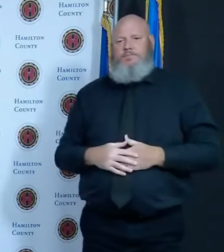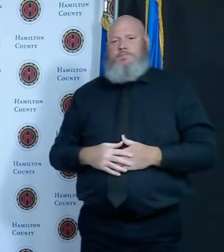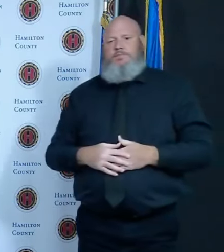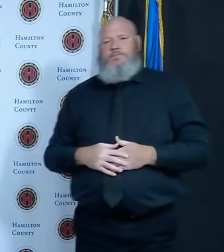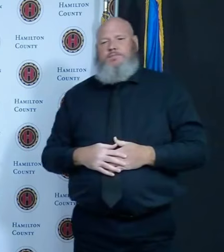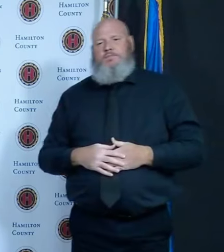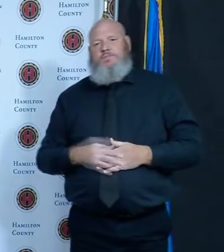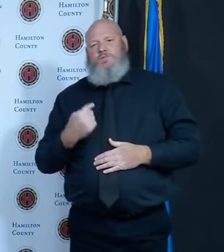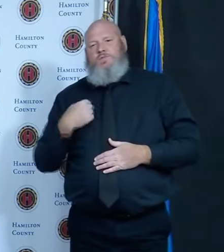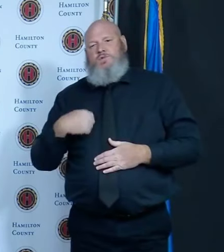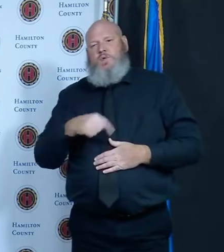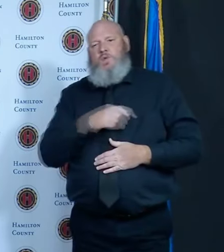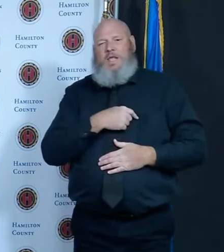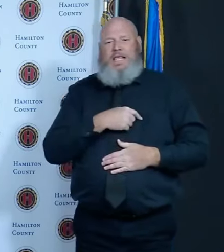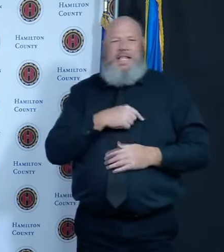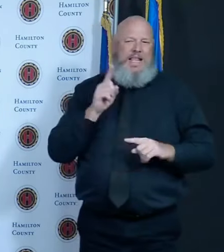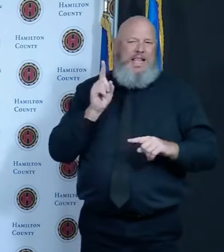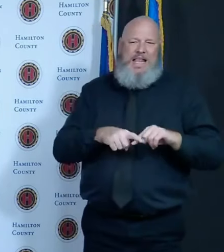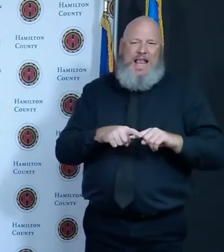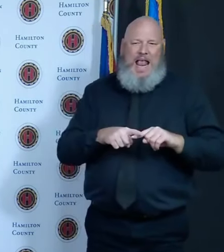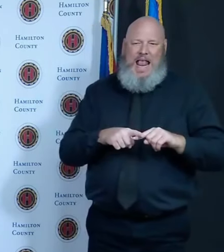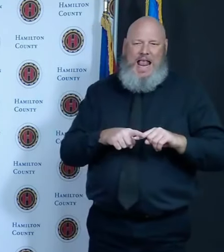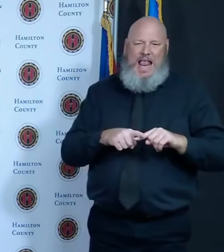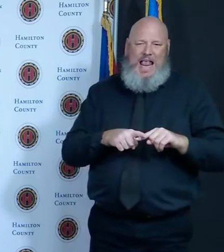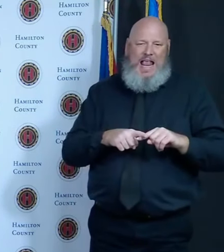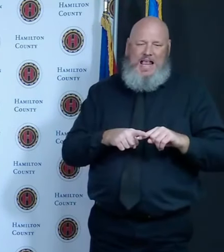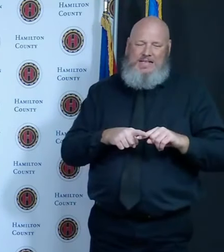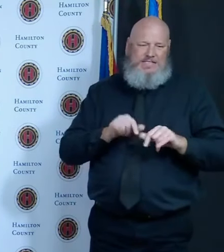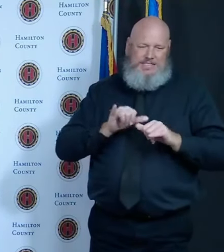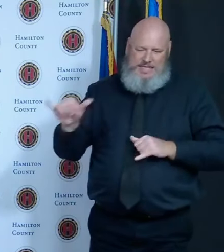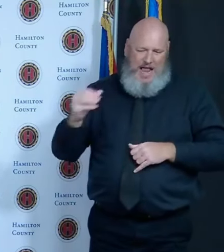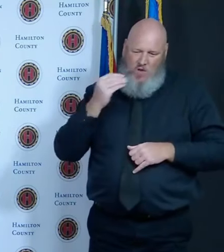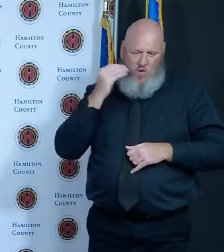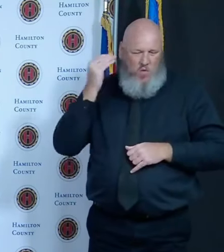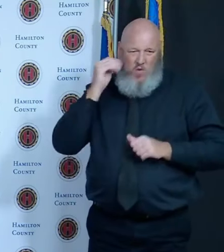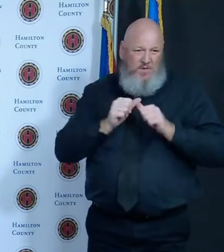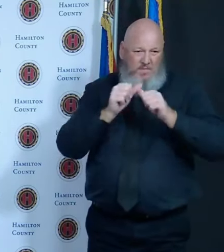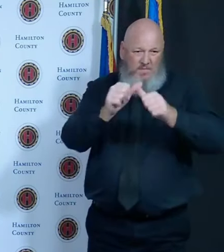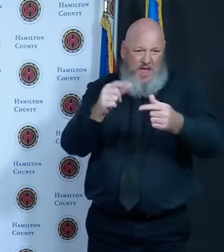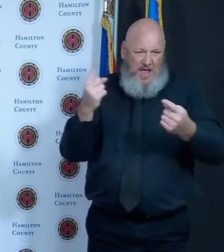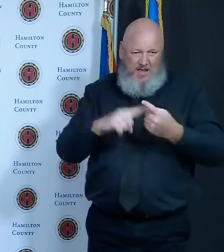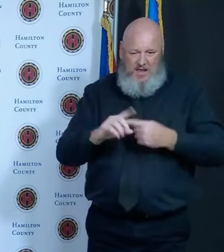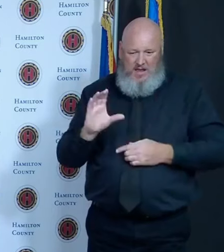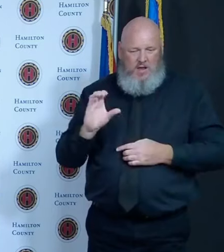economy and create all sorts of other health and safety issues that we just we